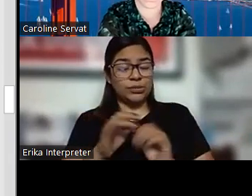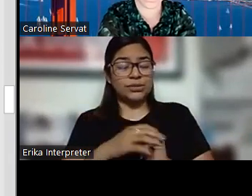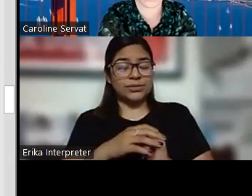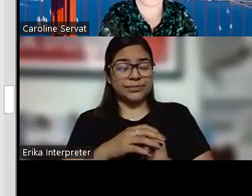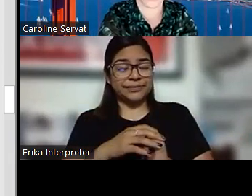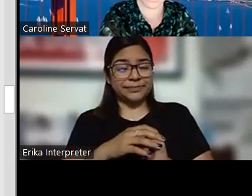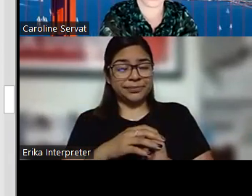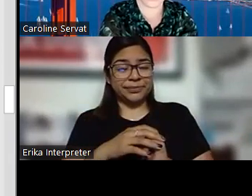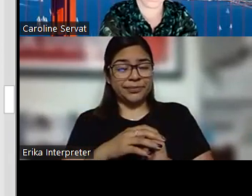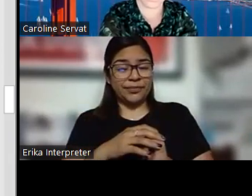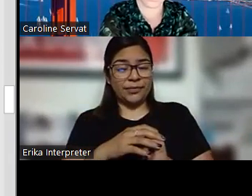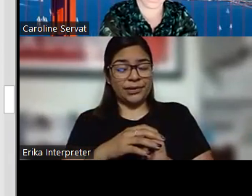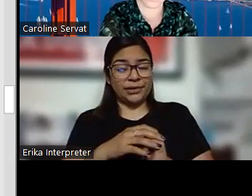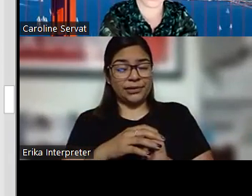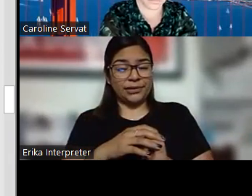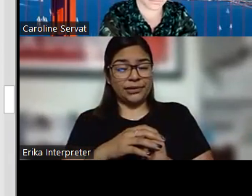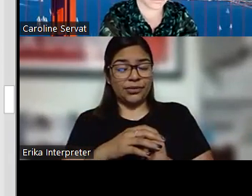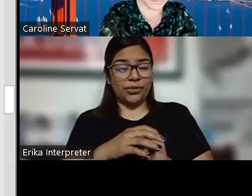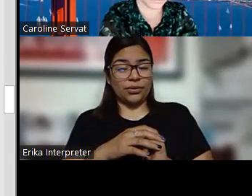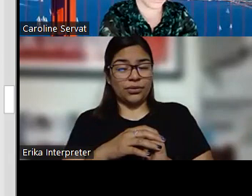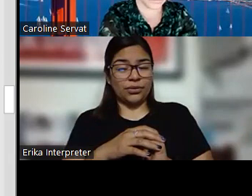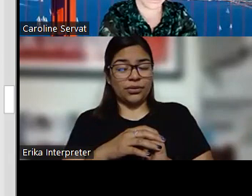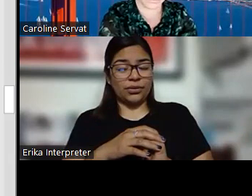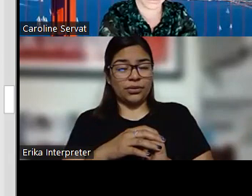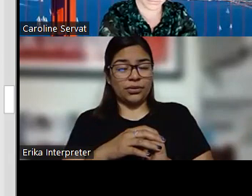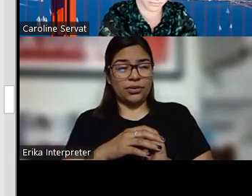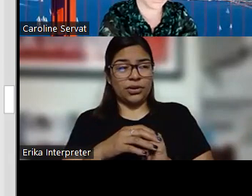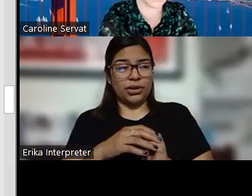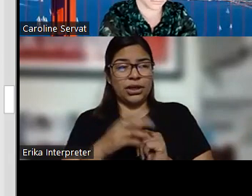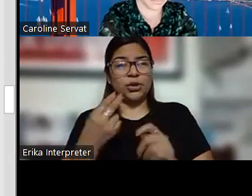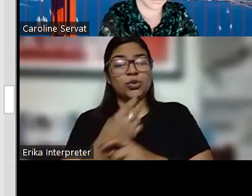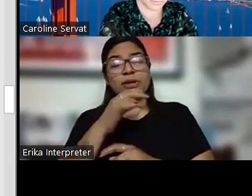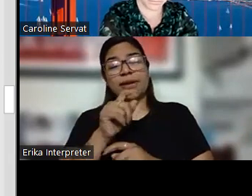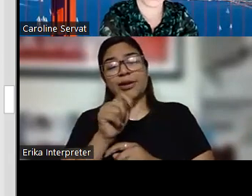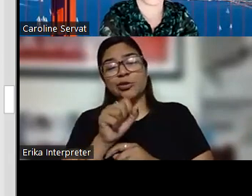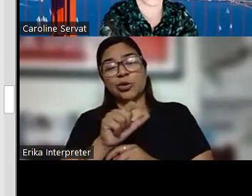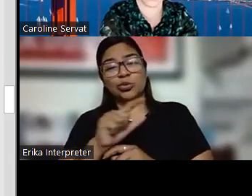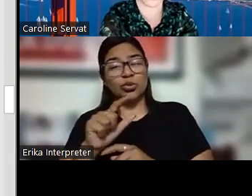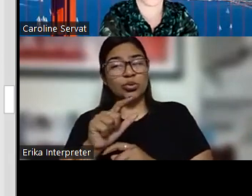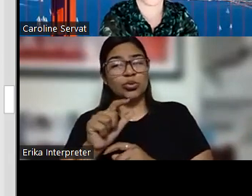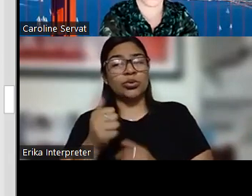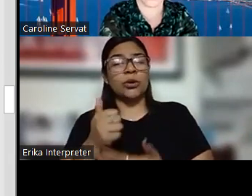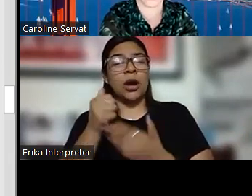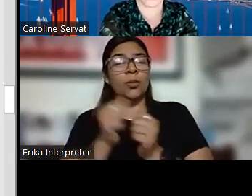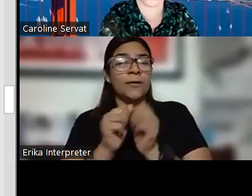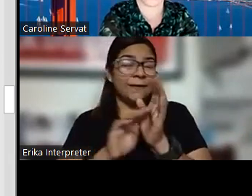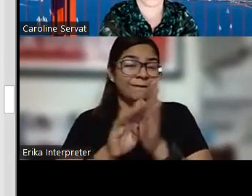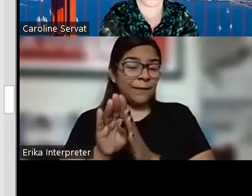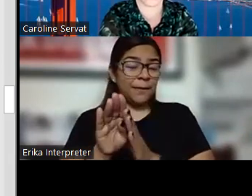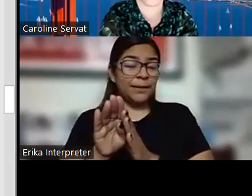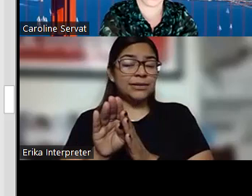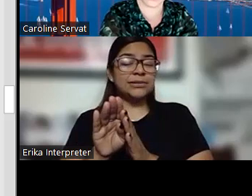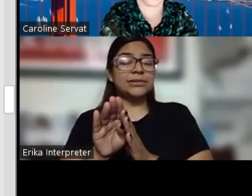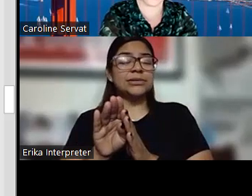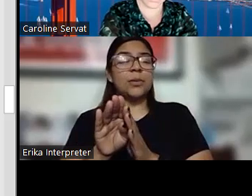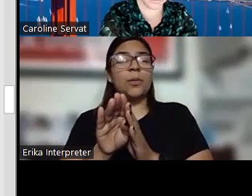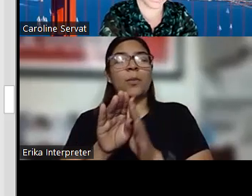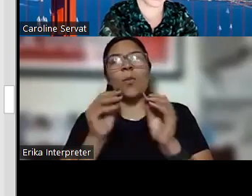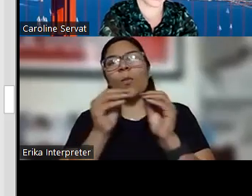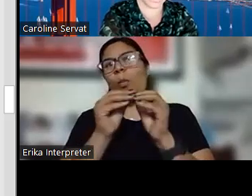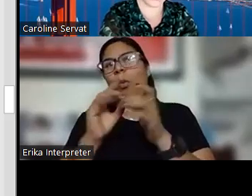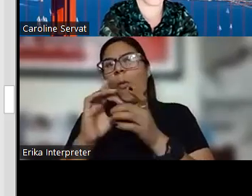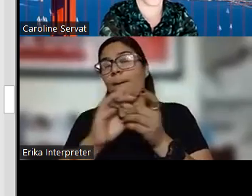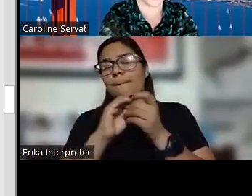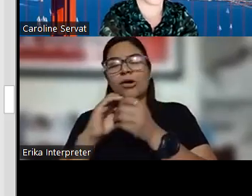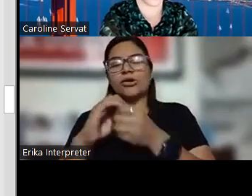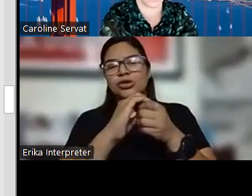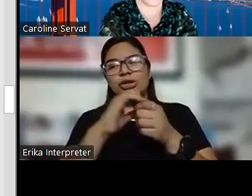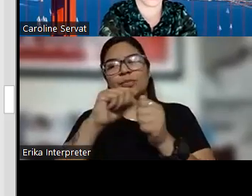the adrc as a a tool to you know further develop um you know Partnerships with Managed Care um so